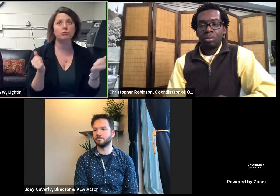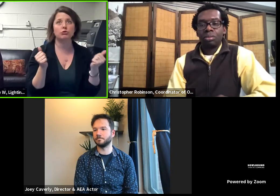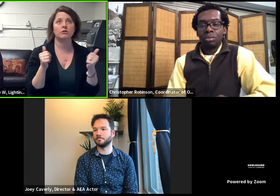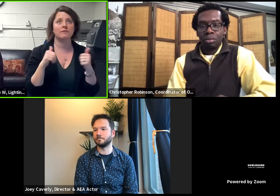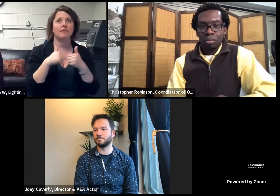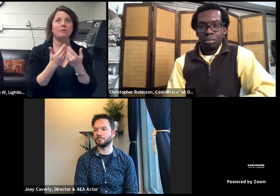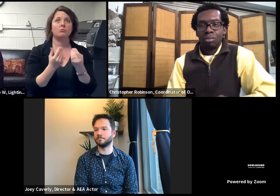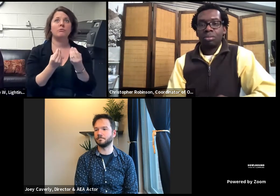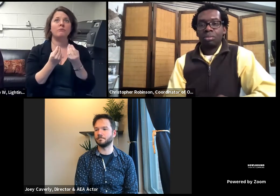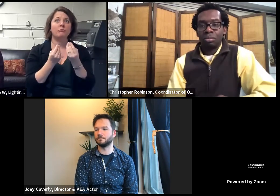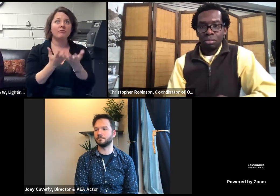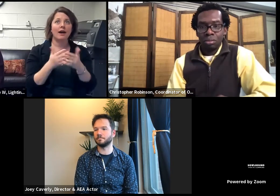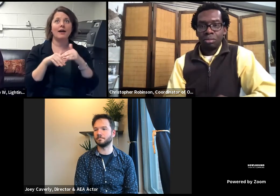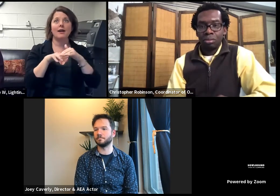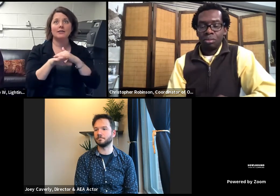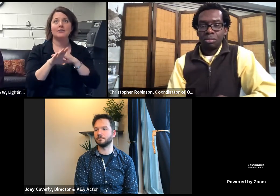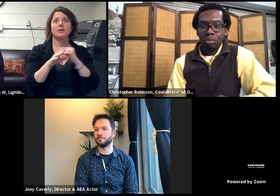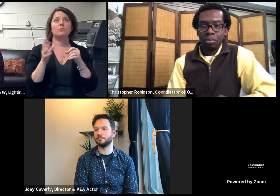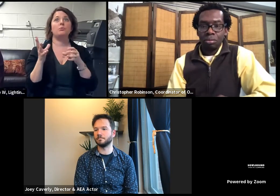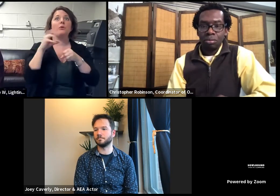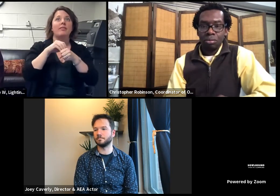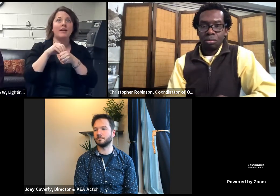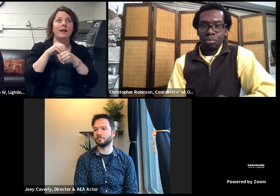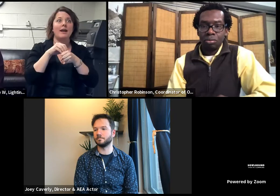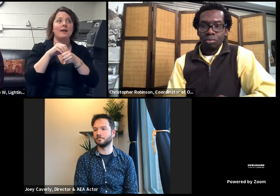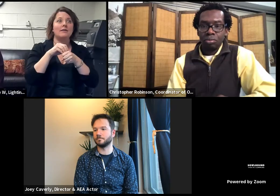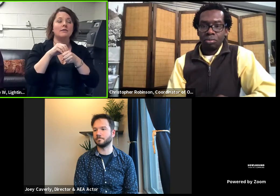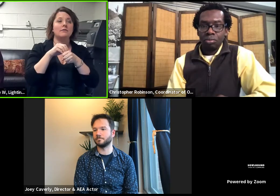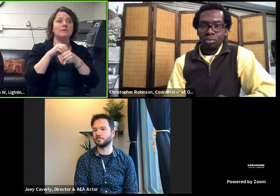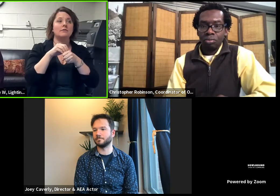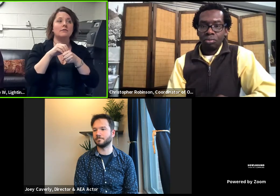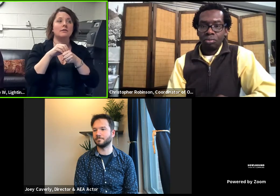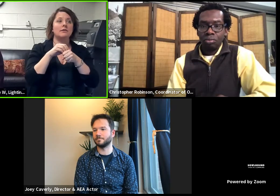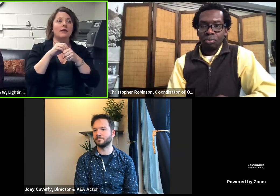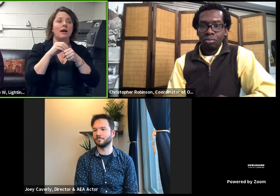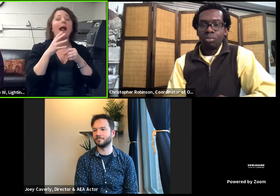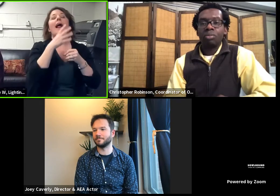and I have a-- Great. They are willing to provide that access.